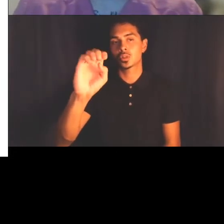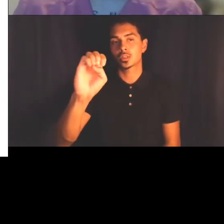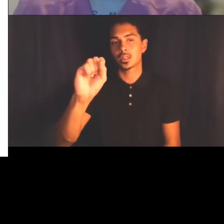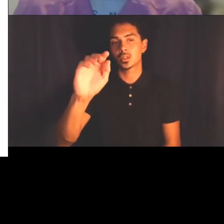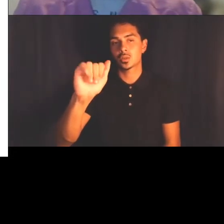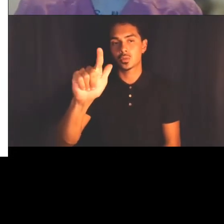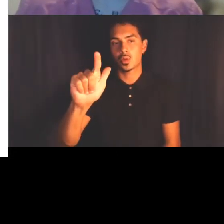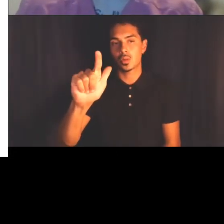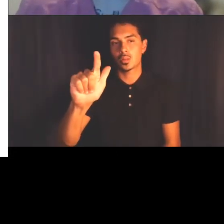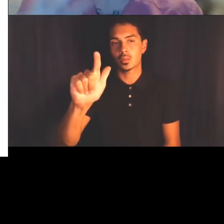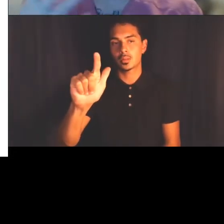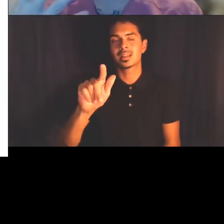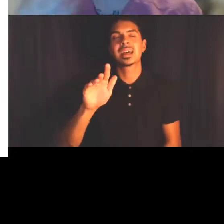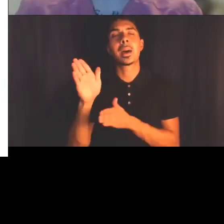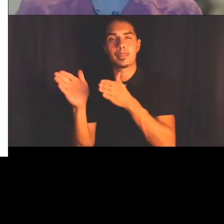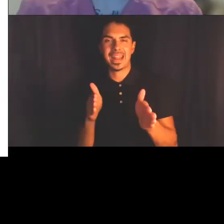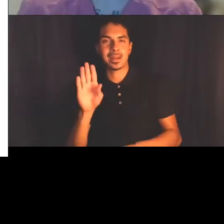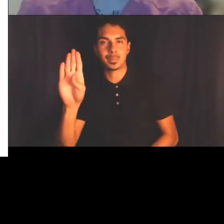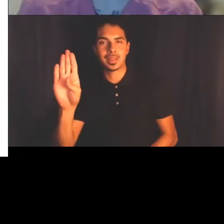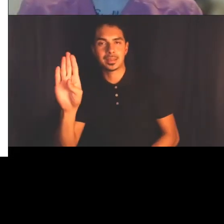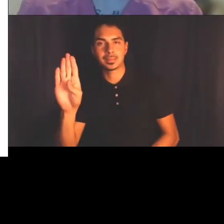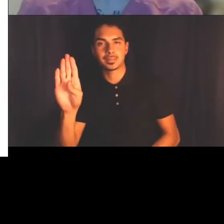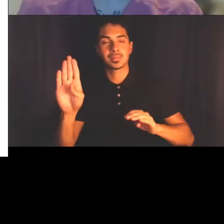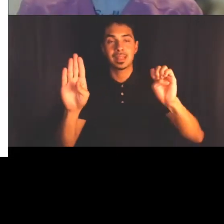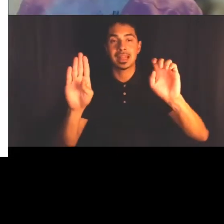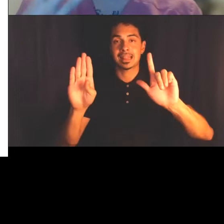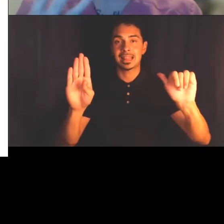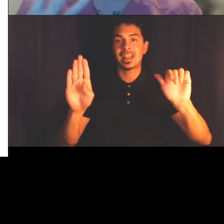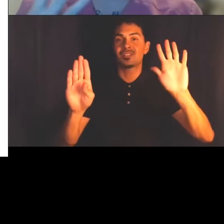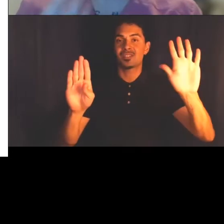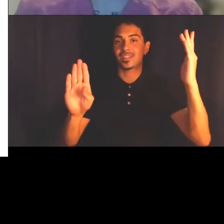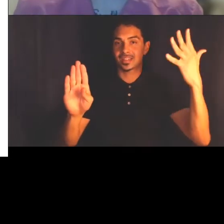So Ella's good for five days, Plan B for three days,